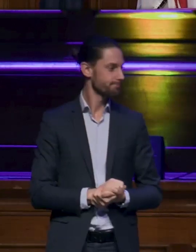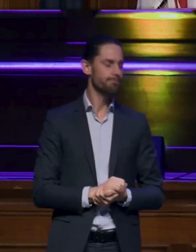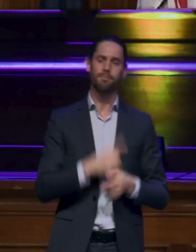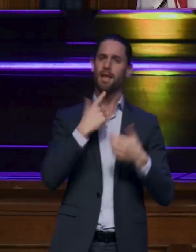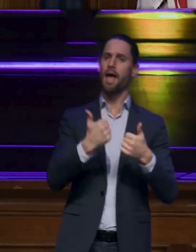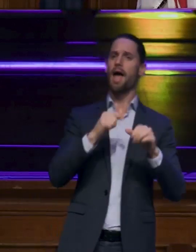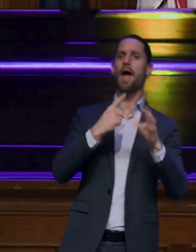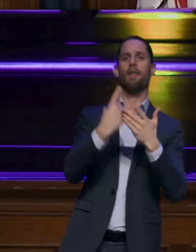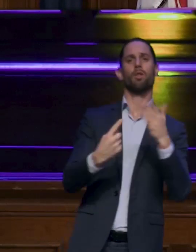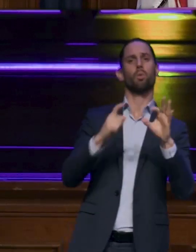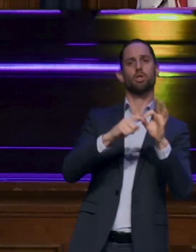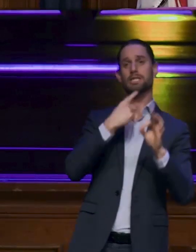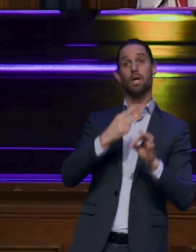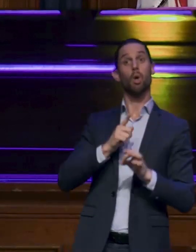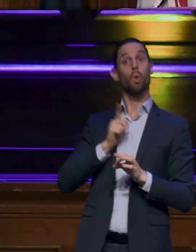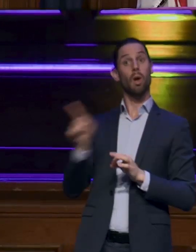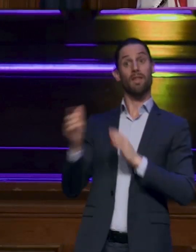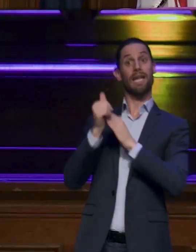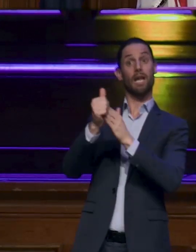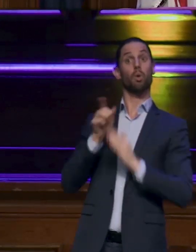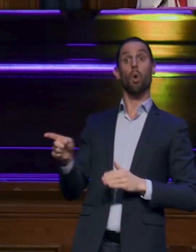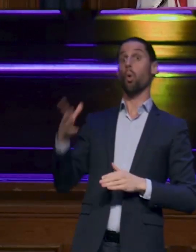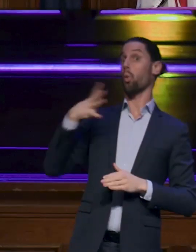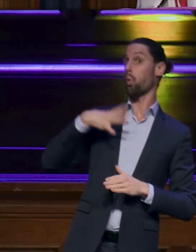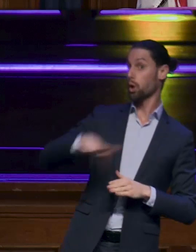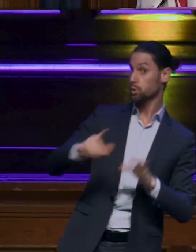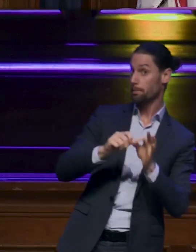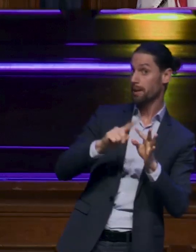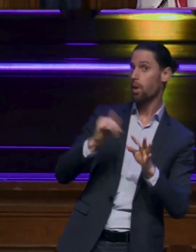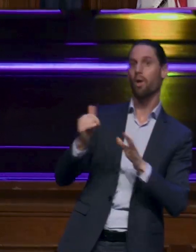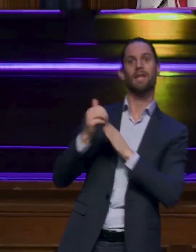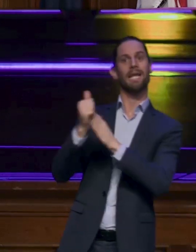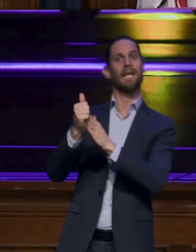be or the leader you have to be or both I sleep at night so that means I'm the